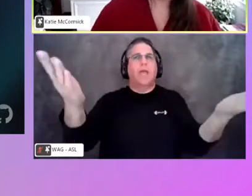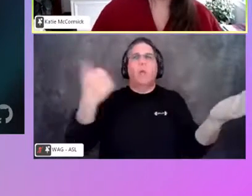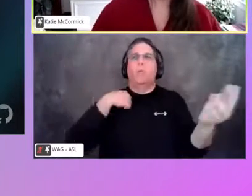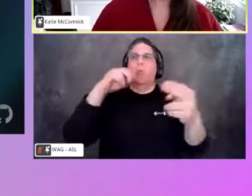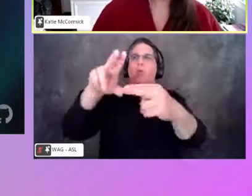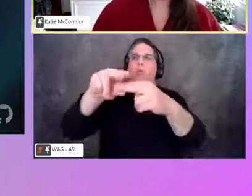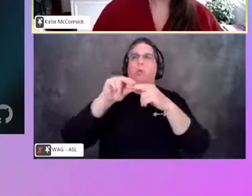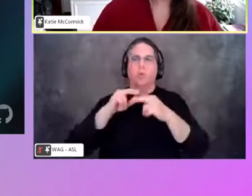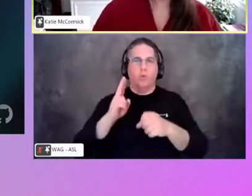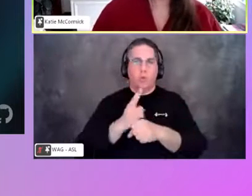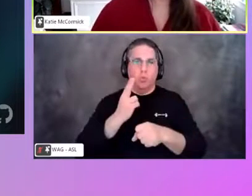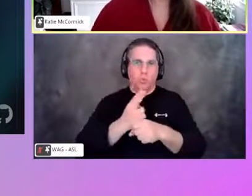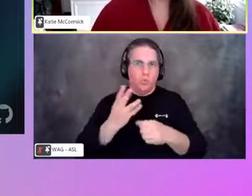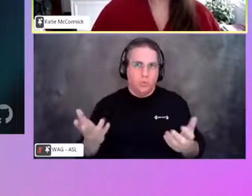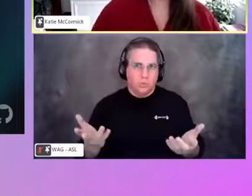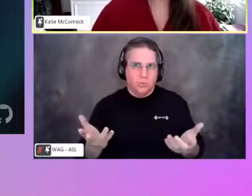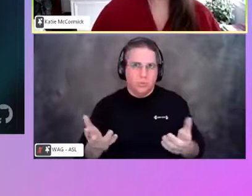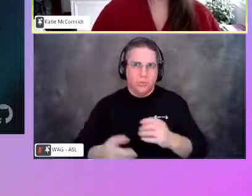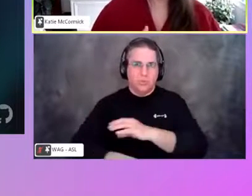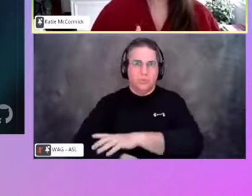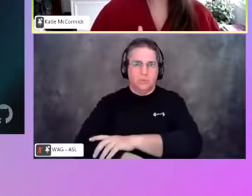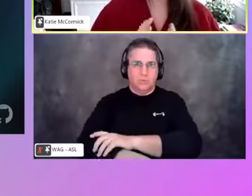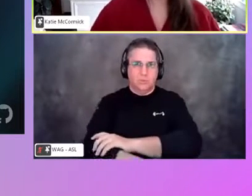scorecard. But we to start didn't want from scratch, so